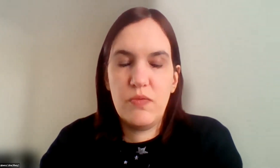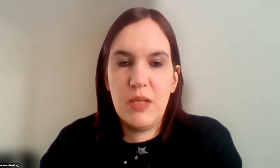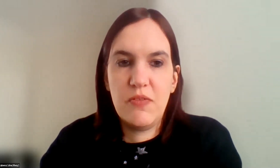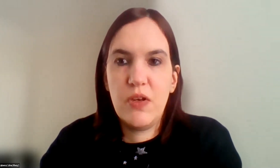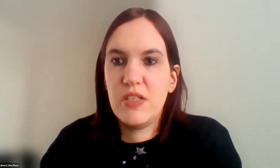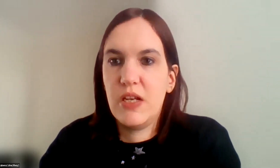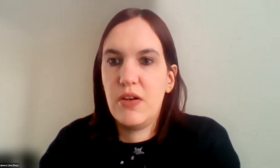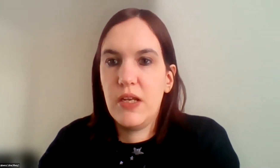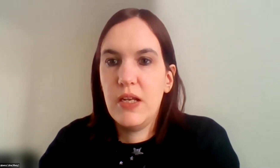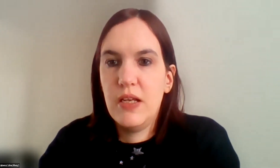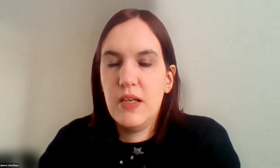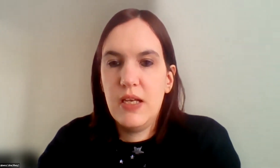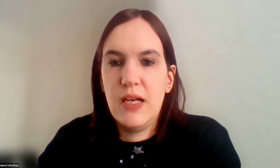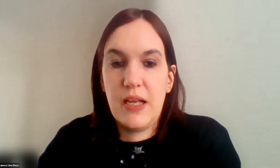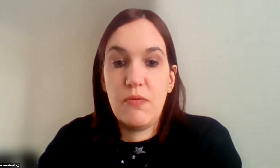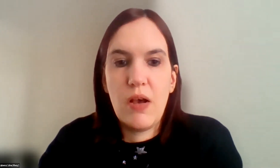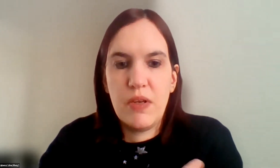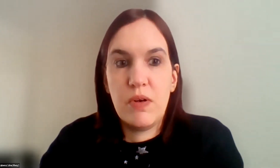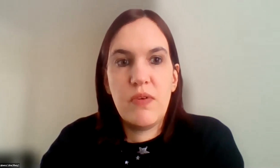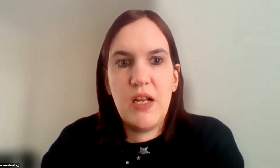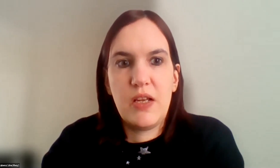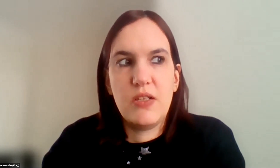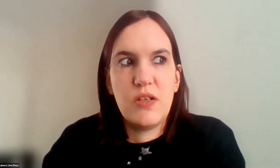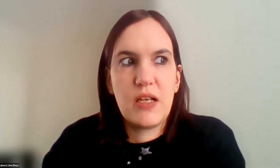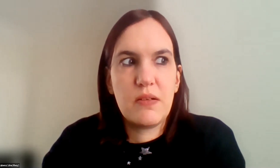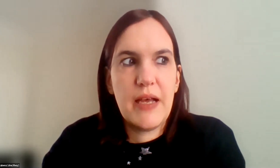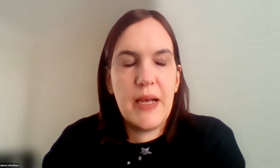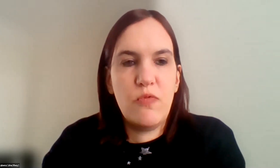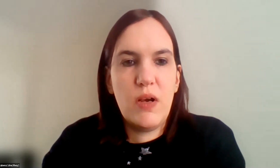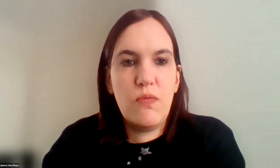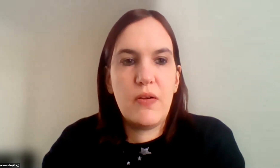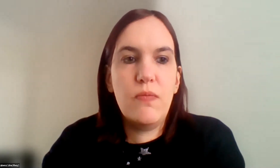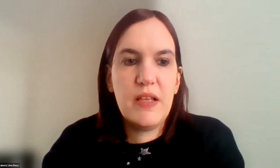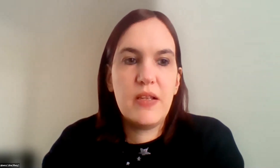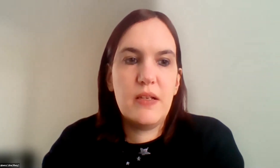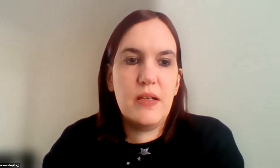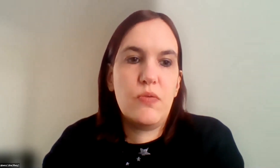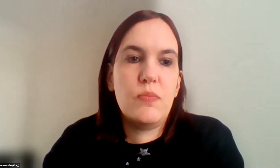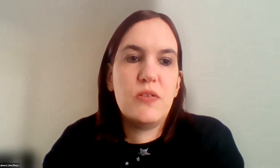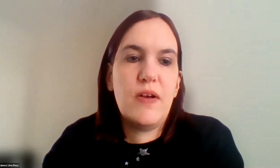should really be focusing on. And again we're really looking to work with the groups to